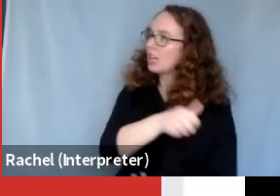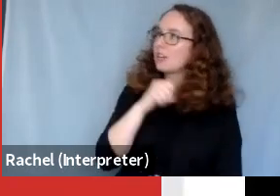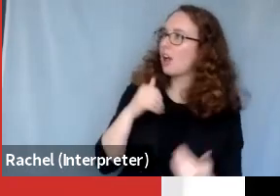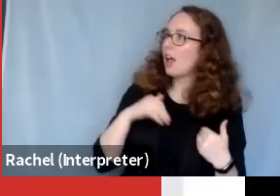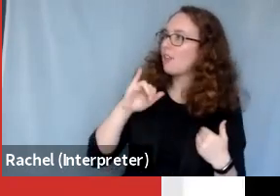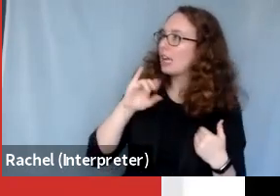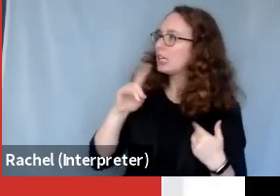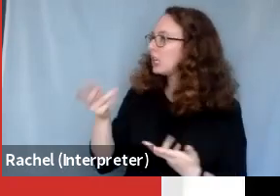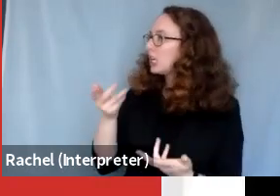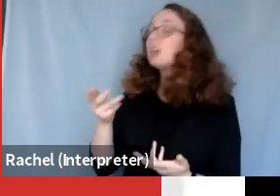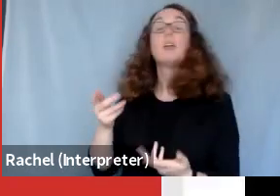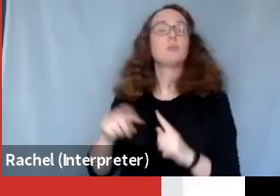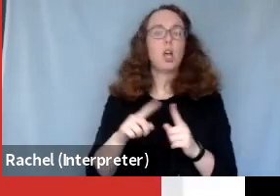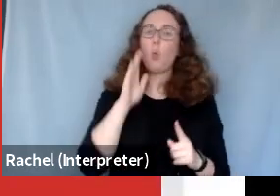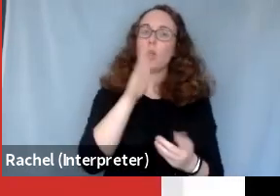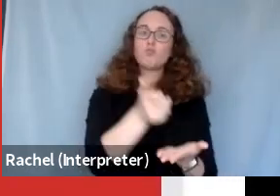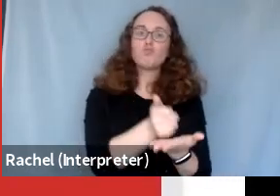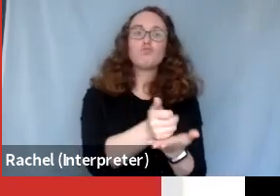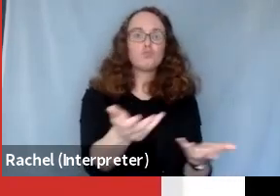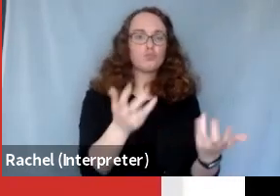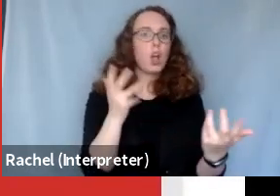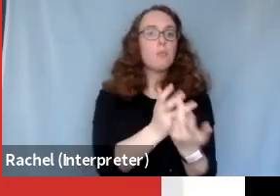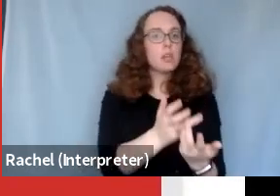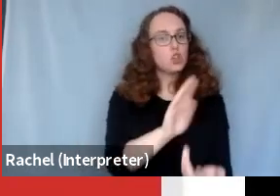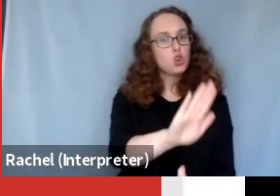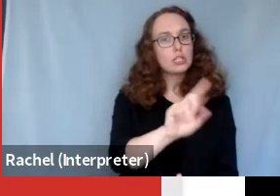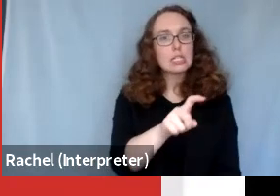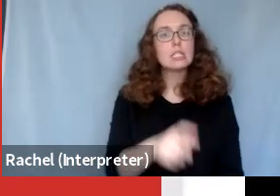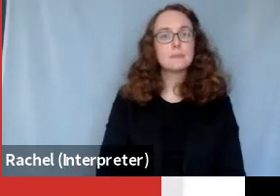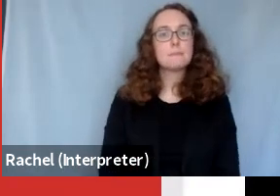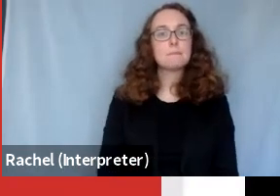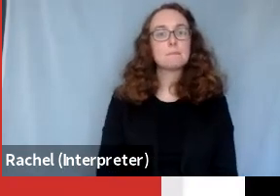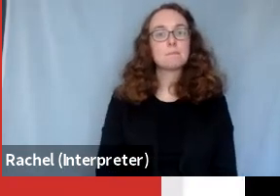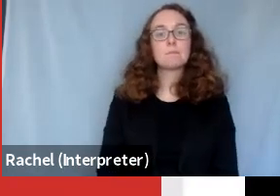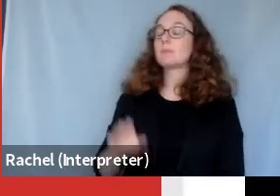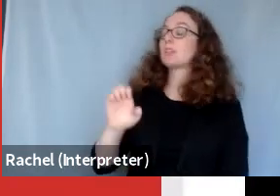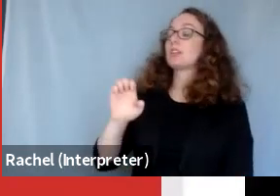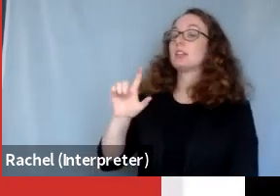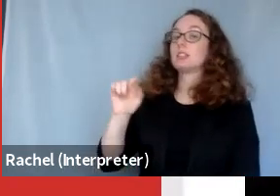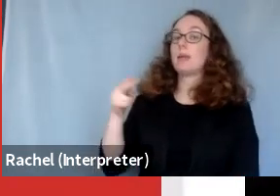though. Thank you. So we have a student wanting to know how do you know if a book can be